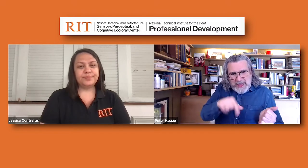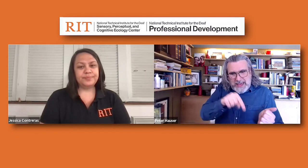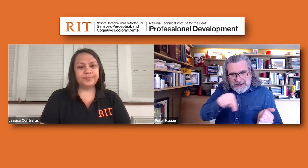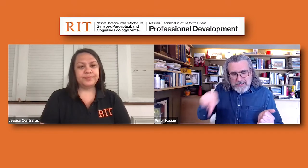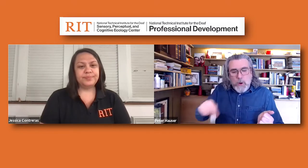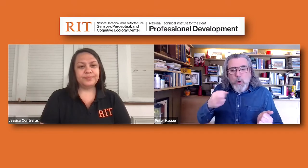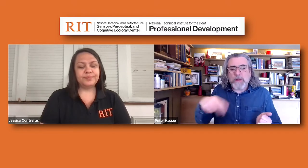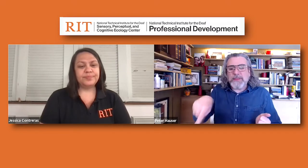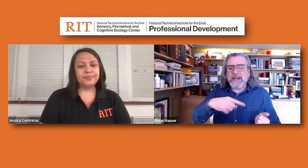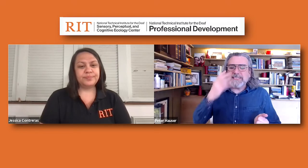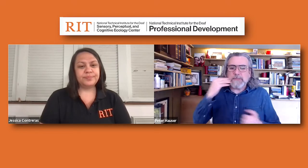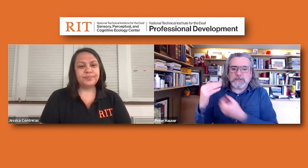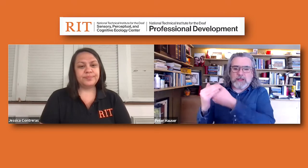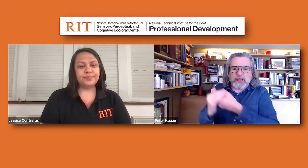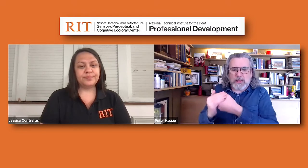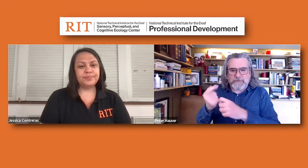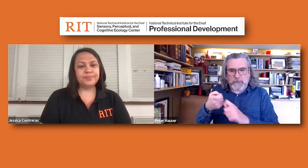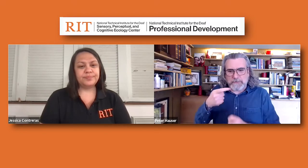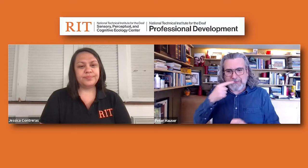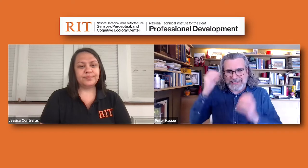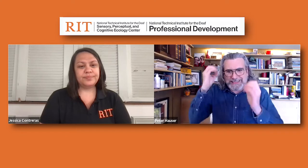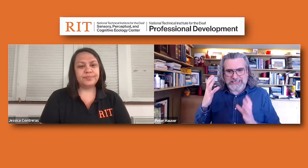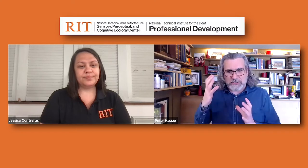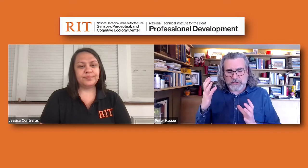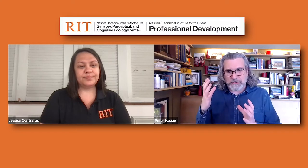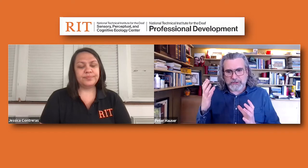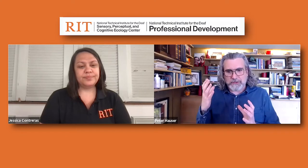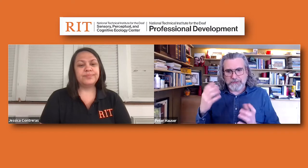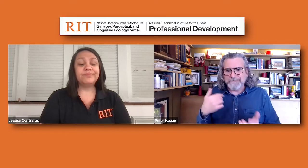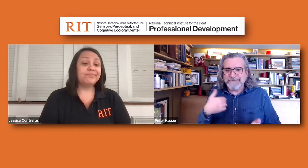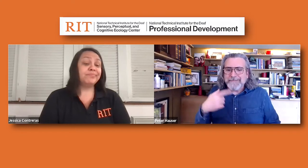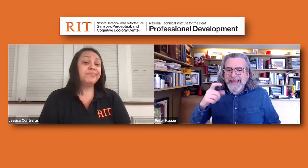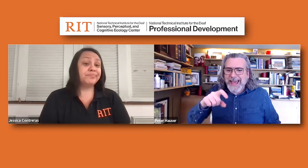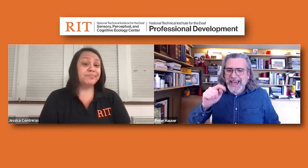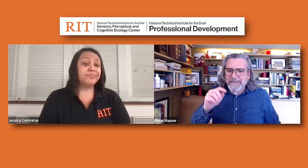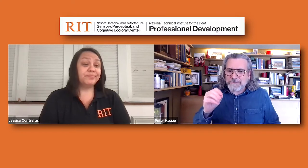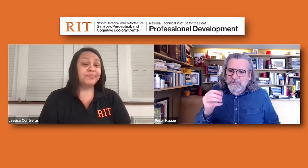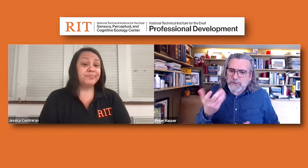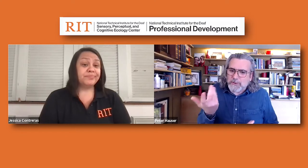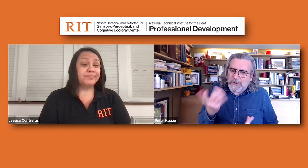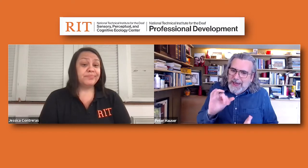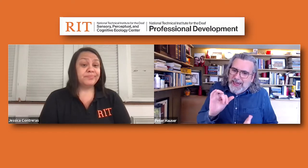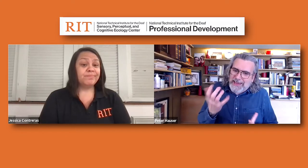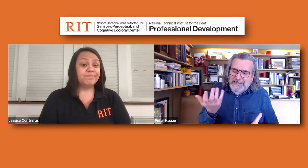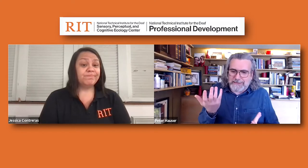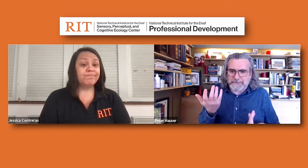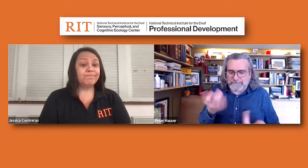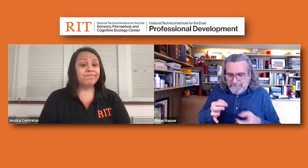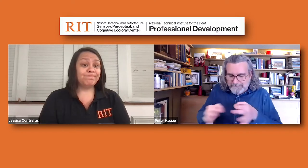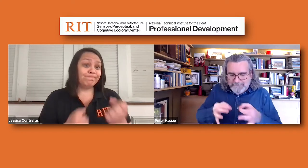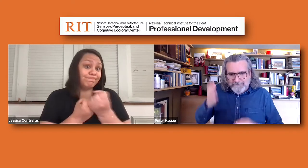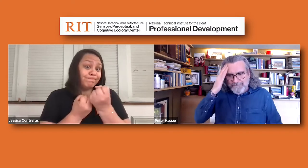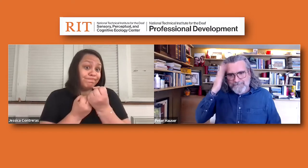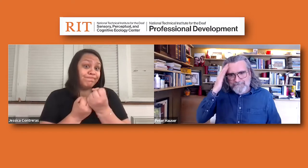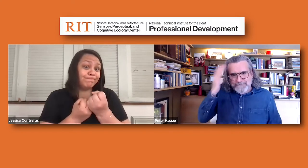and people, even these students, experienced oppression from their hearing teachers, you know,